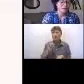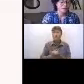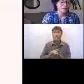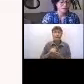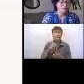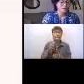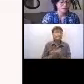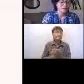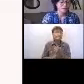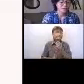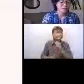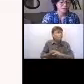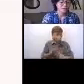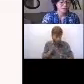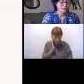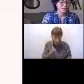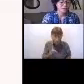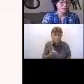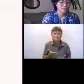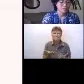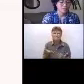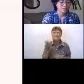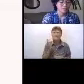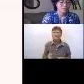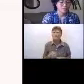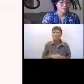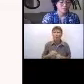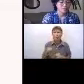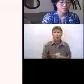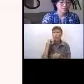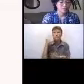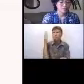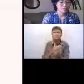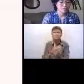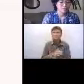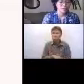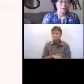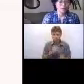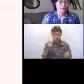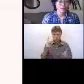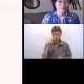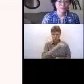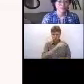to it, which I know for some folks that might sound a little more exhausting but it is an